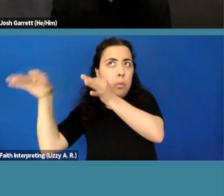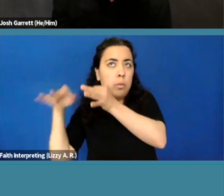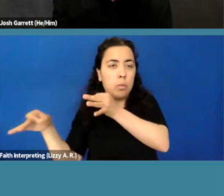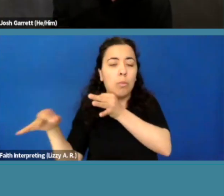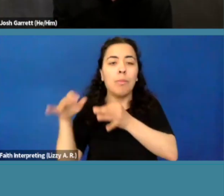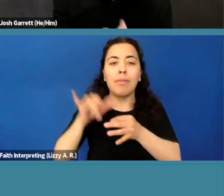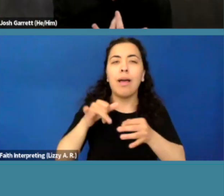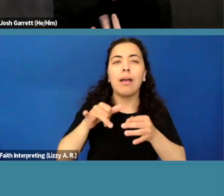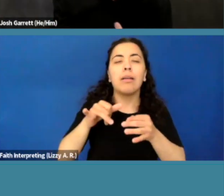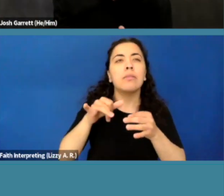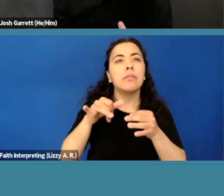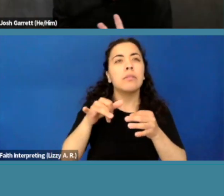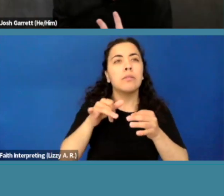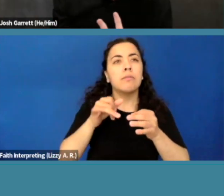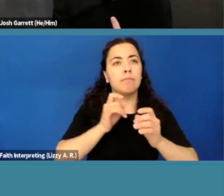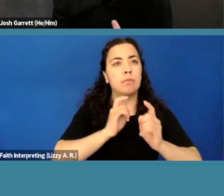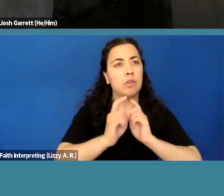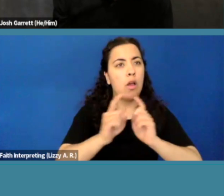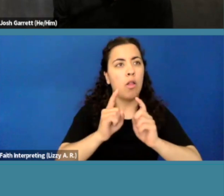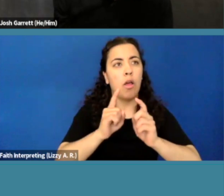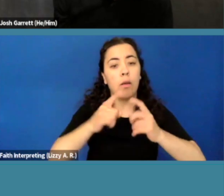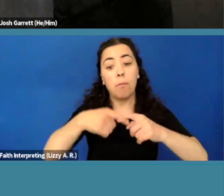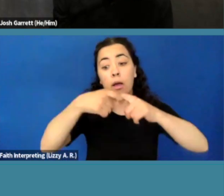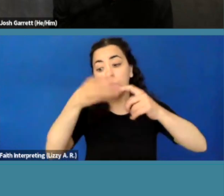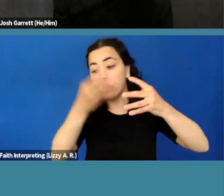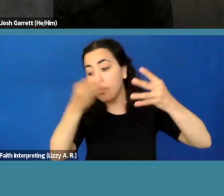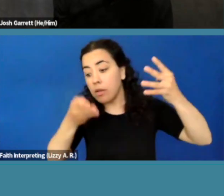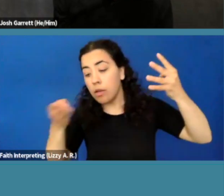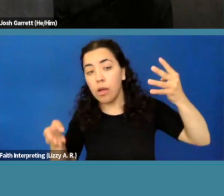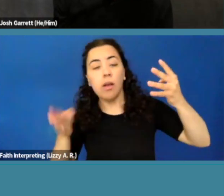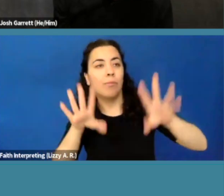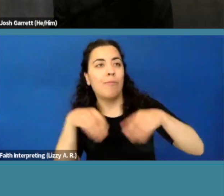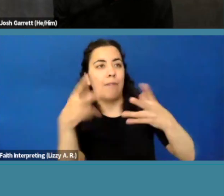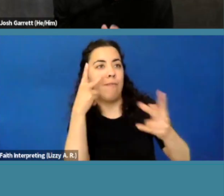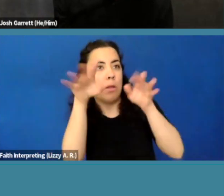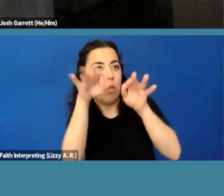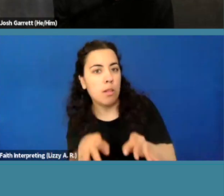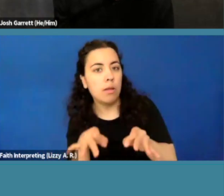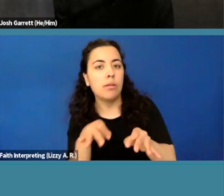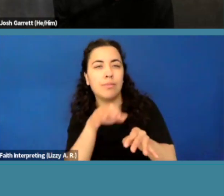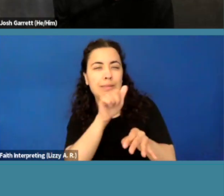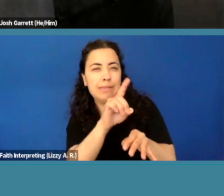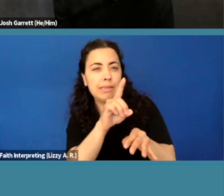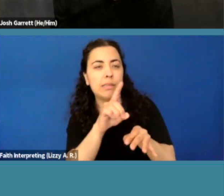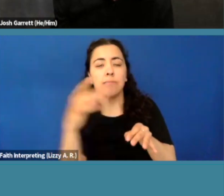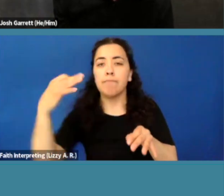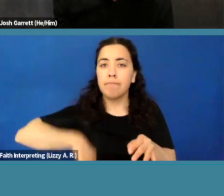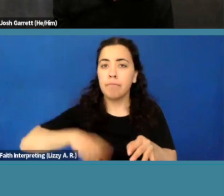to provide context, clarify speakers, and reveal information for the benefit of people who are blind or have low vision.